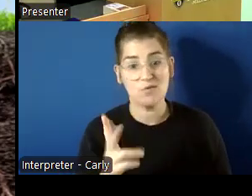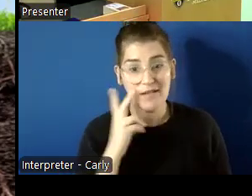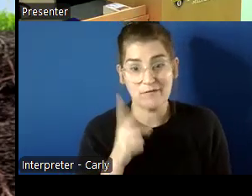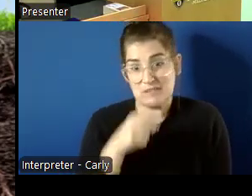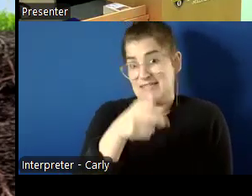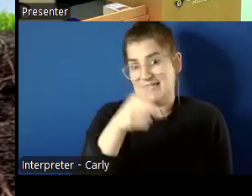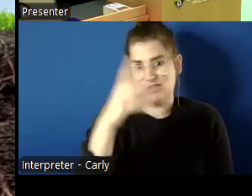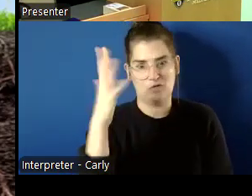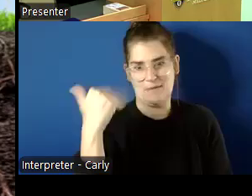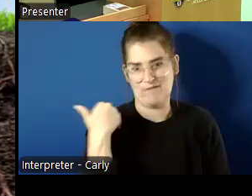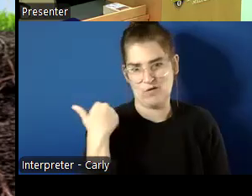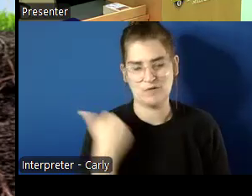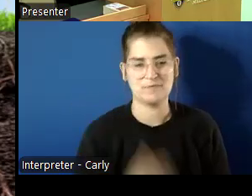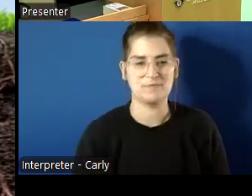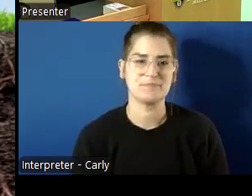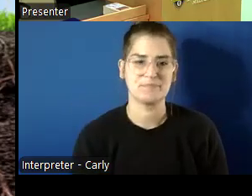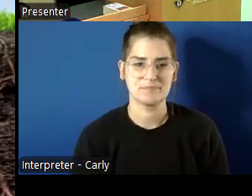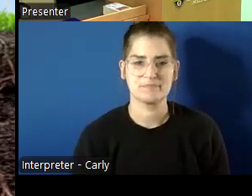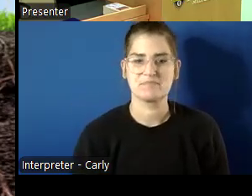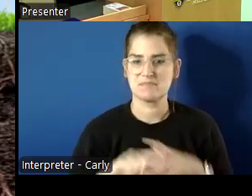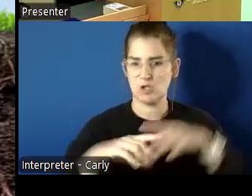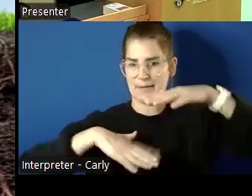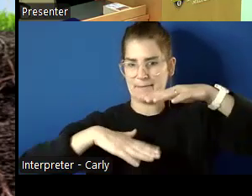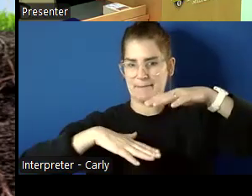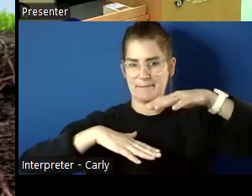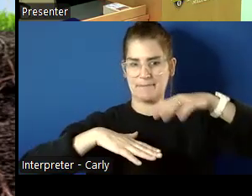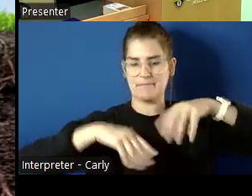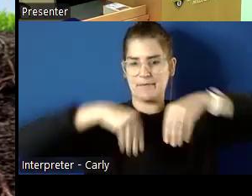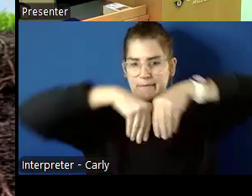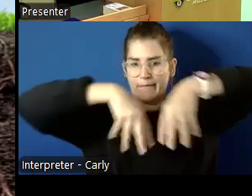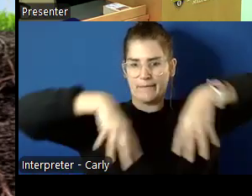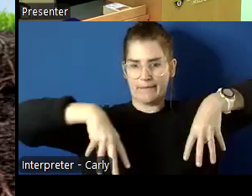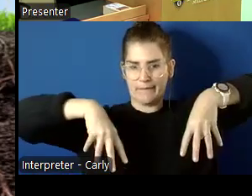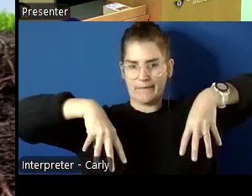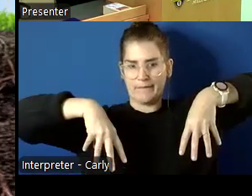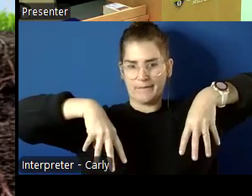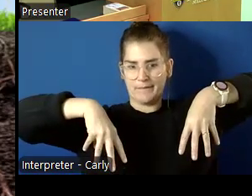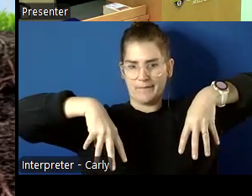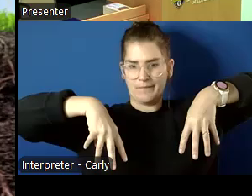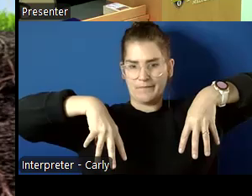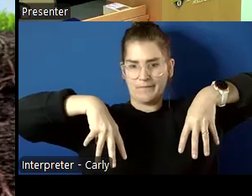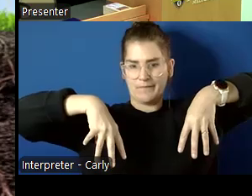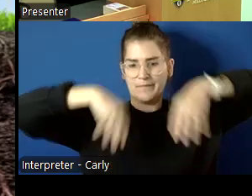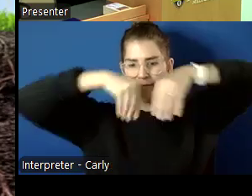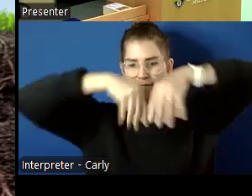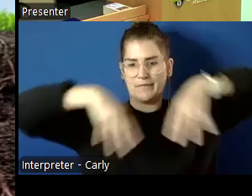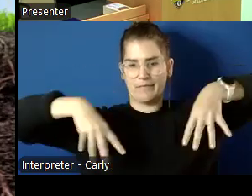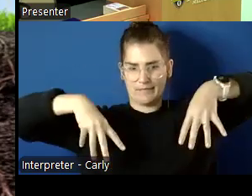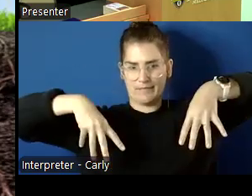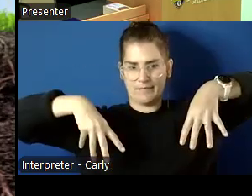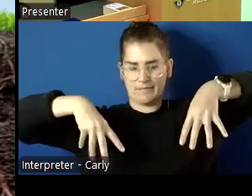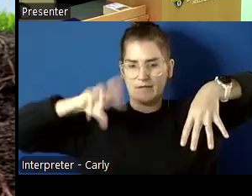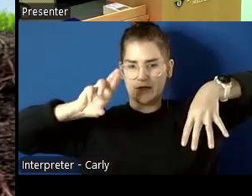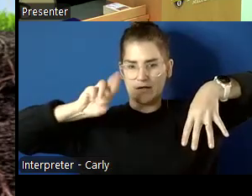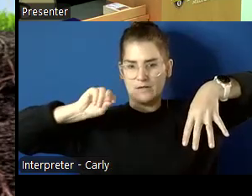this before. So, let me start at the bottom with the roots. The roots the roots of our delivery